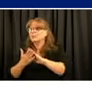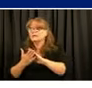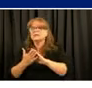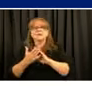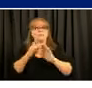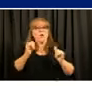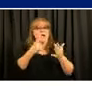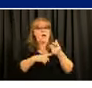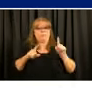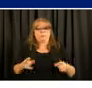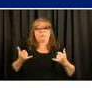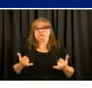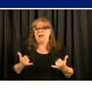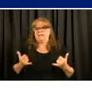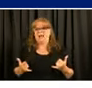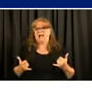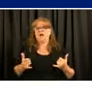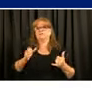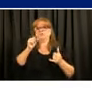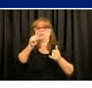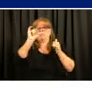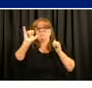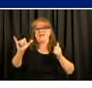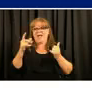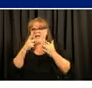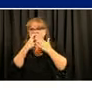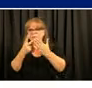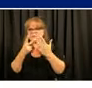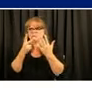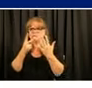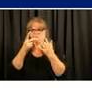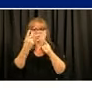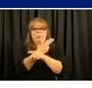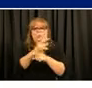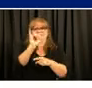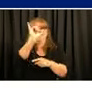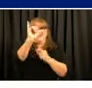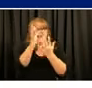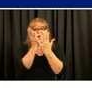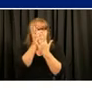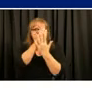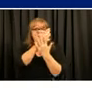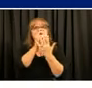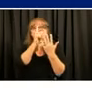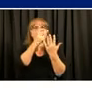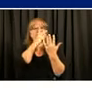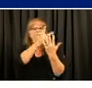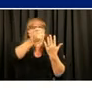health department as a tool to how to control the virus within the county borders maintain public